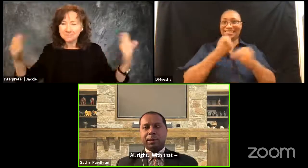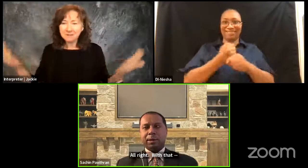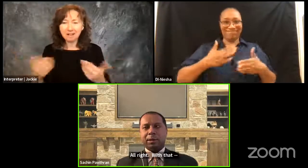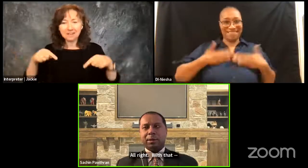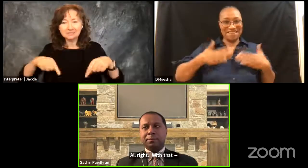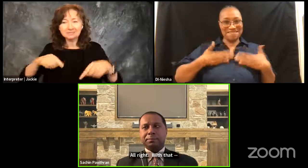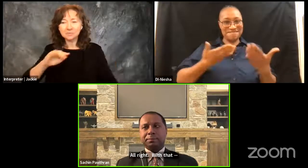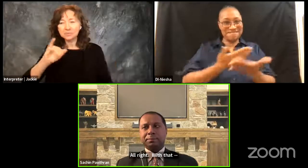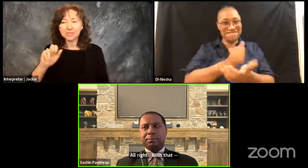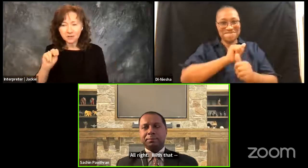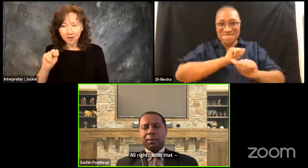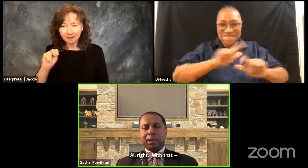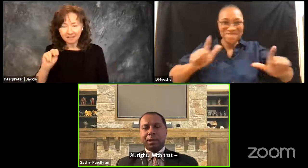meeting.